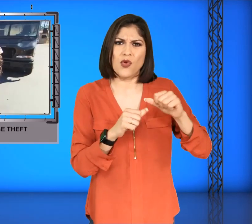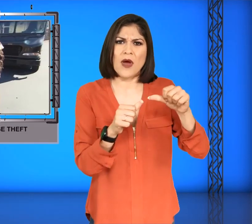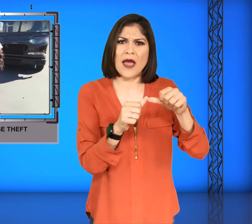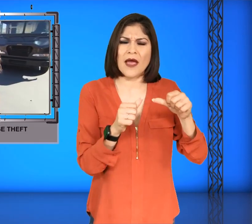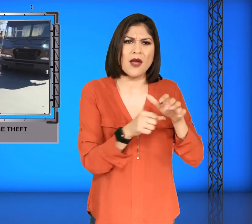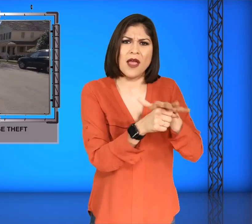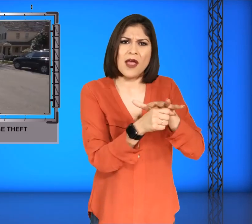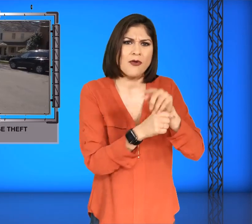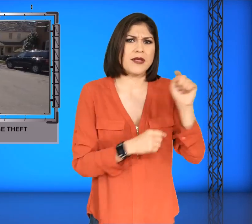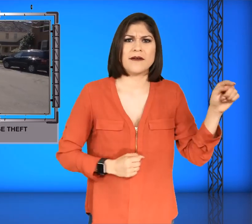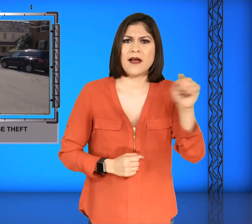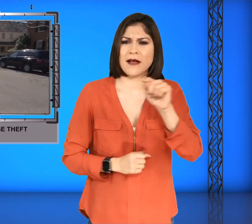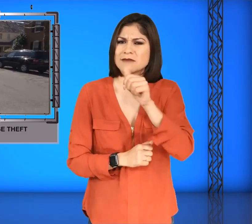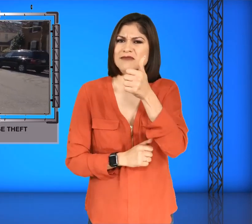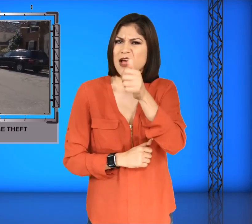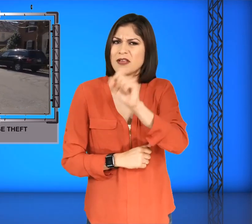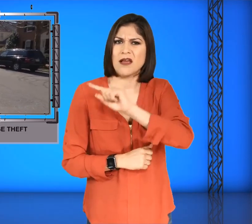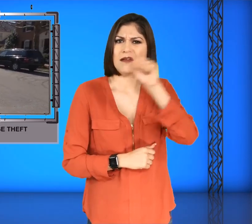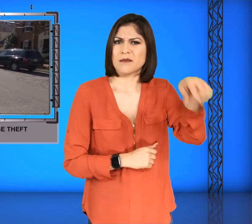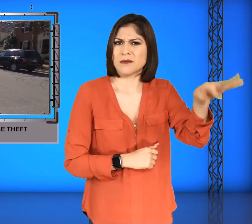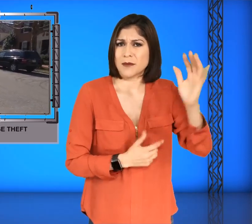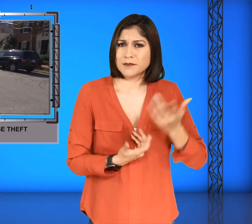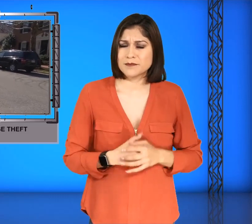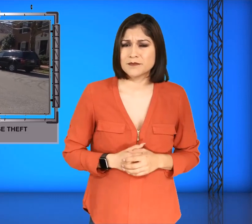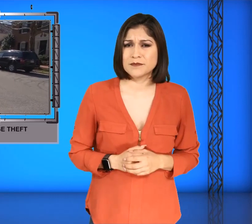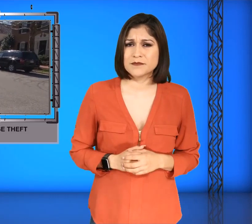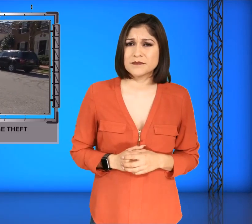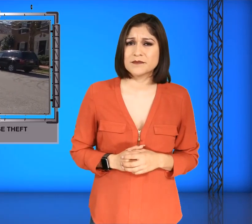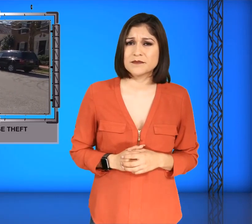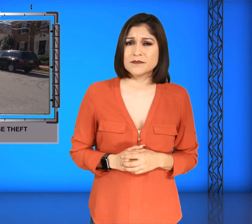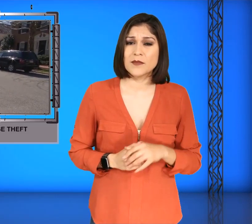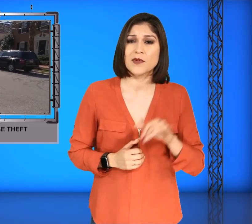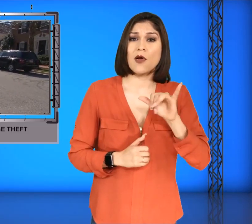be sent to a secure location.